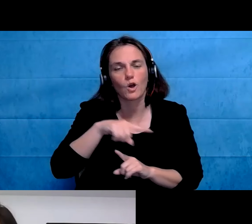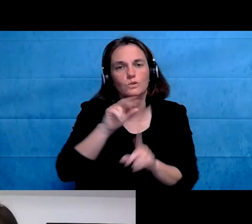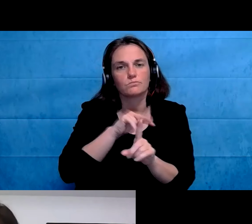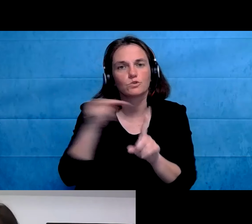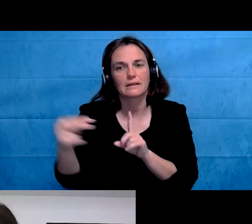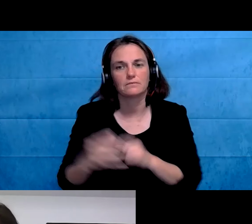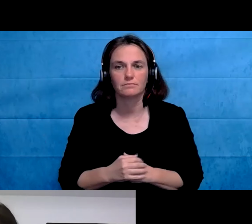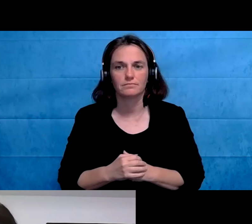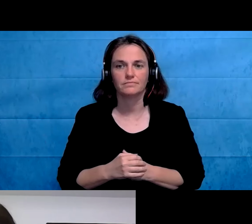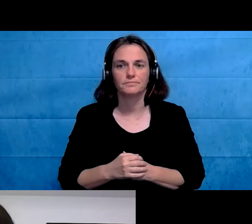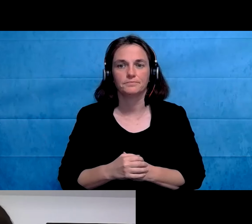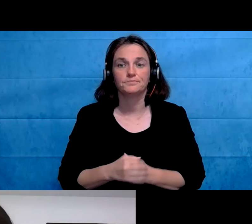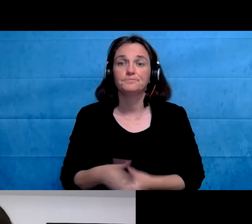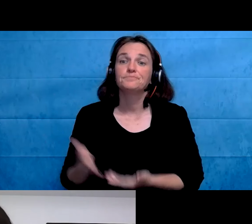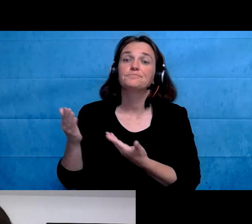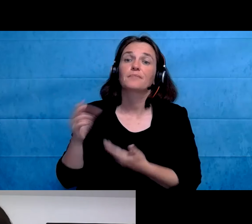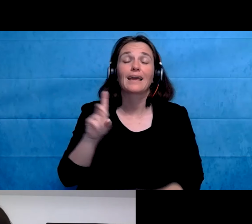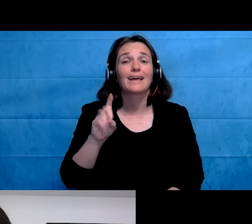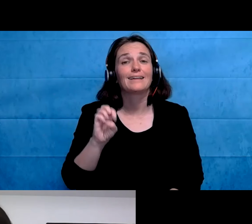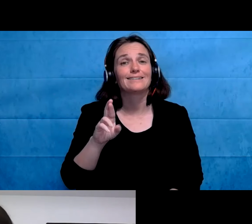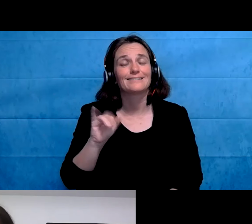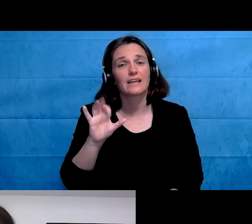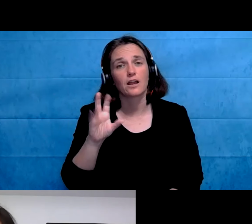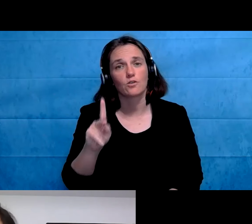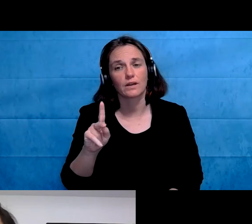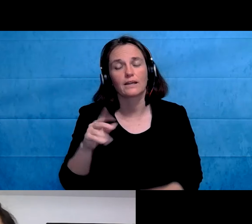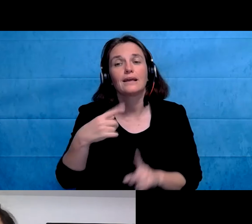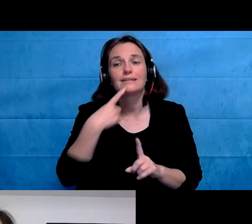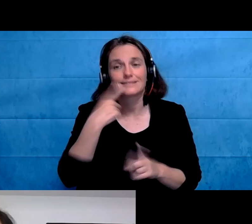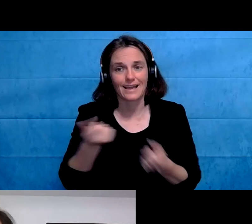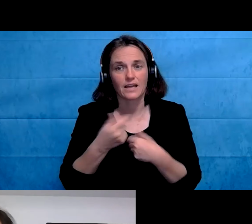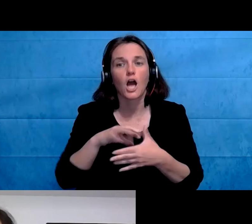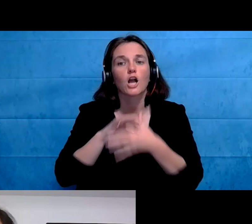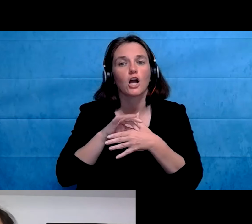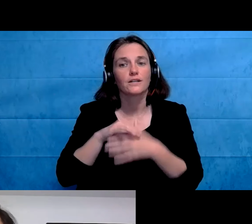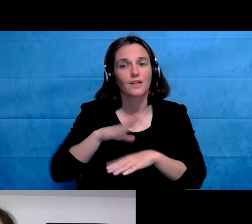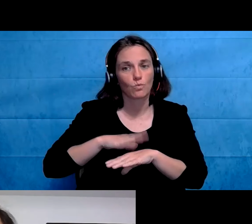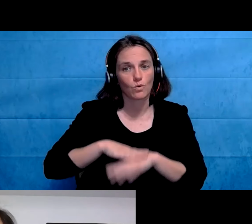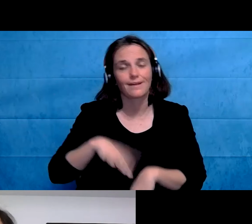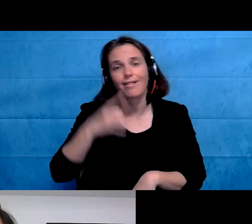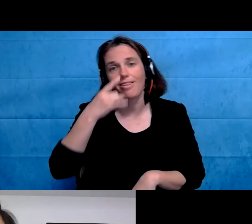Derek offered that "content warnings, especially for light sound trauma, et cetera,"